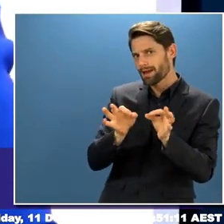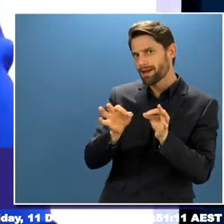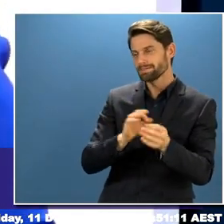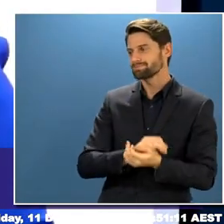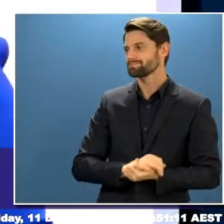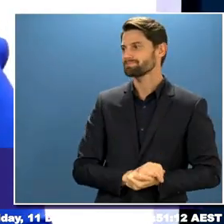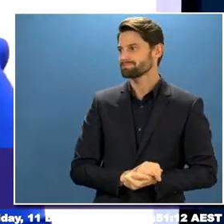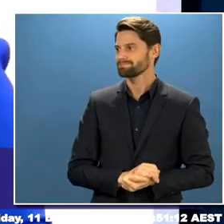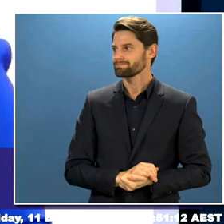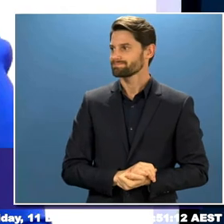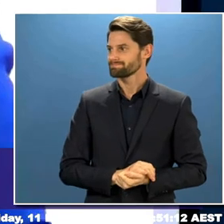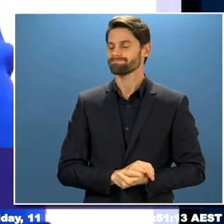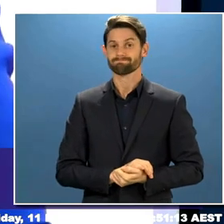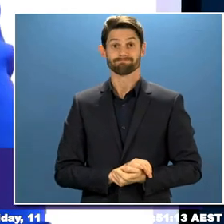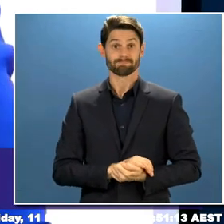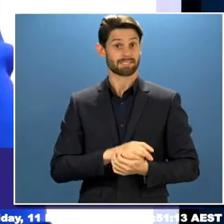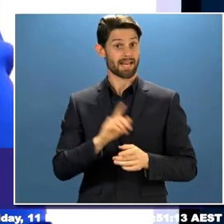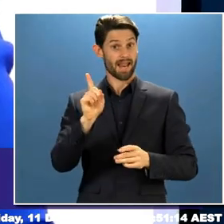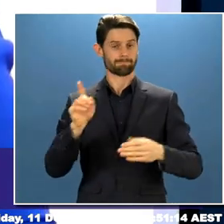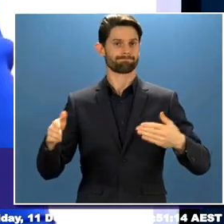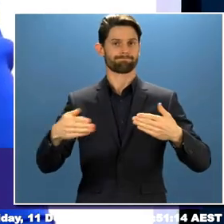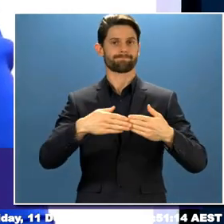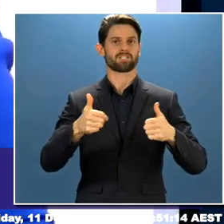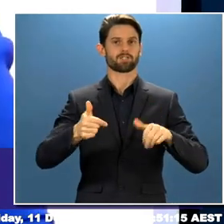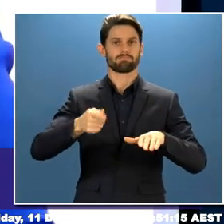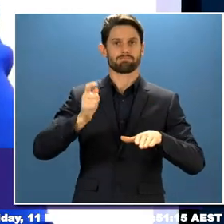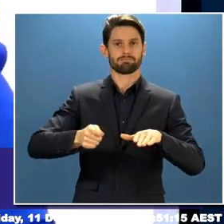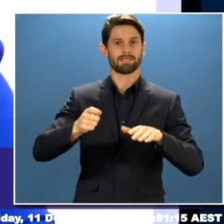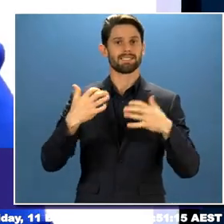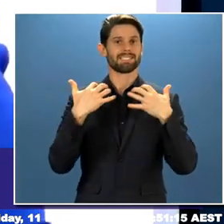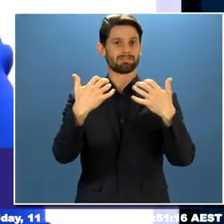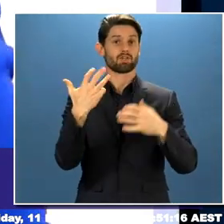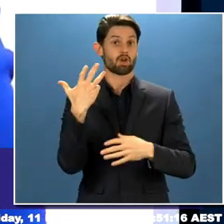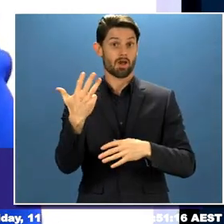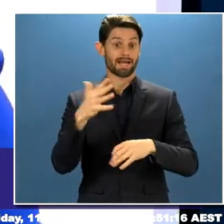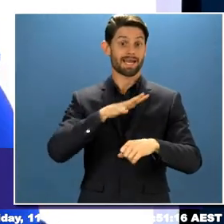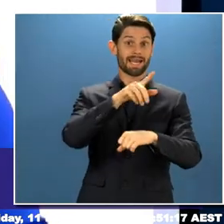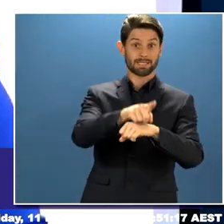The Commission will resume next Tuesday in Sydney for Public Hearing 10.